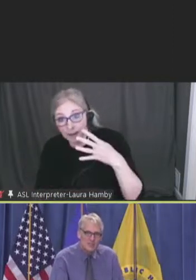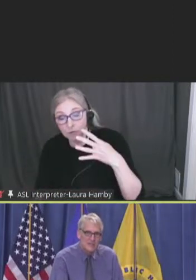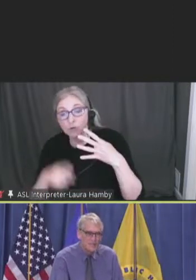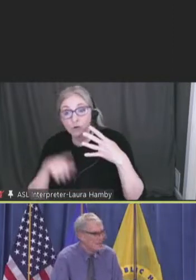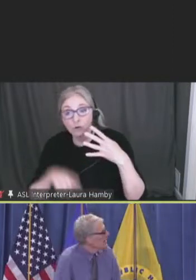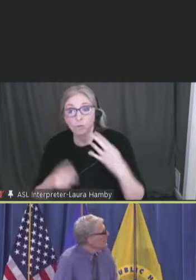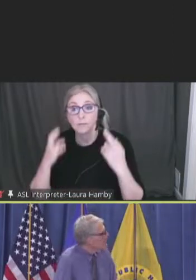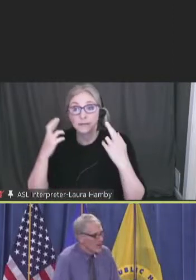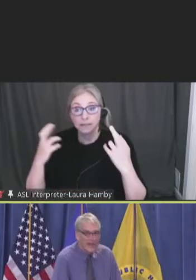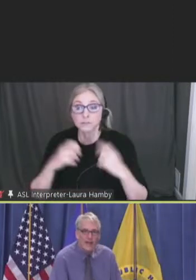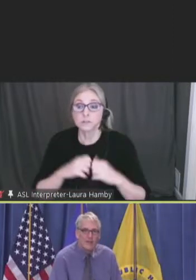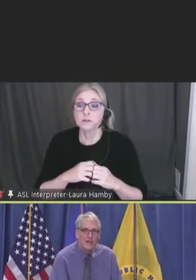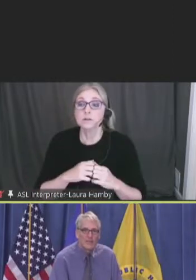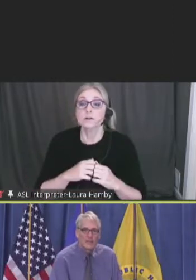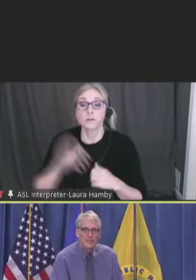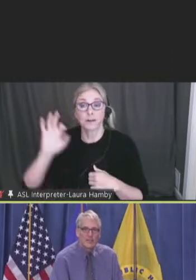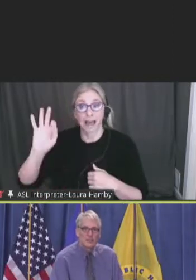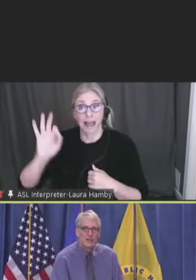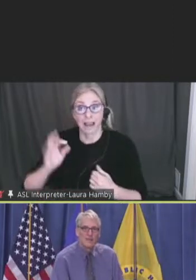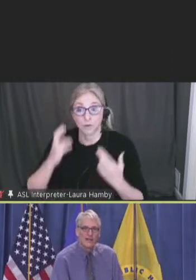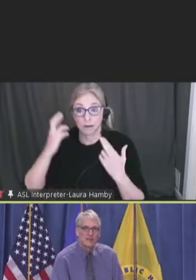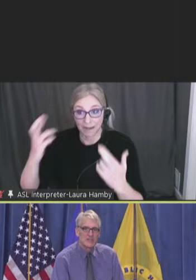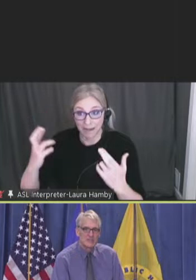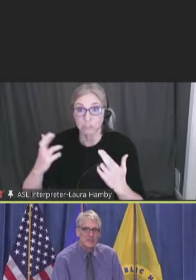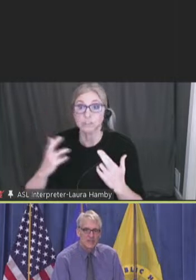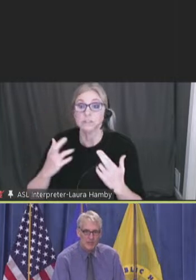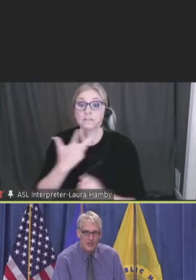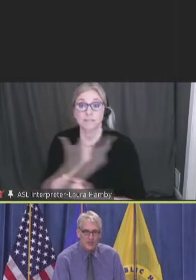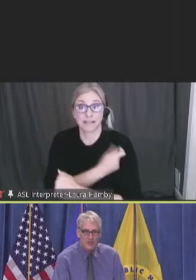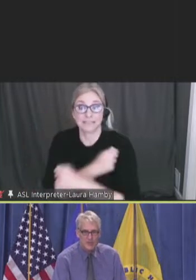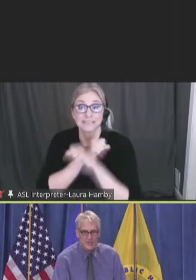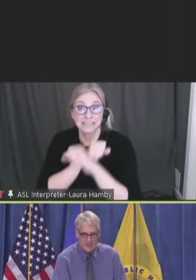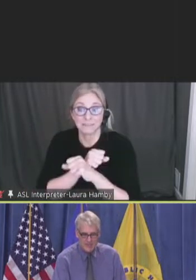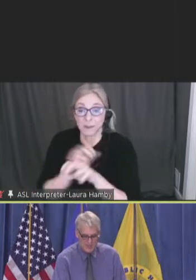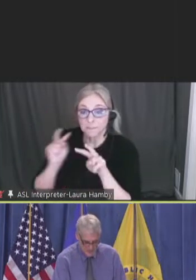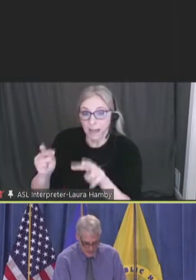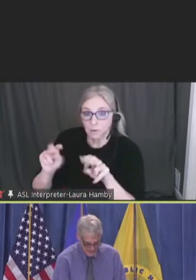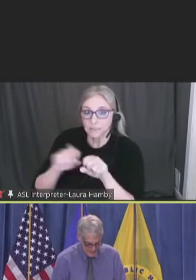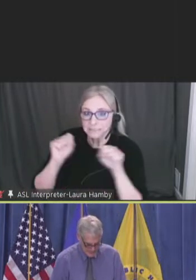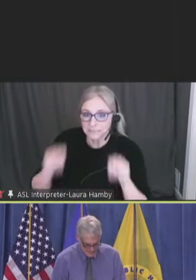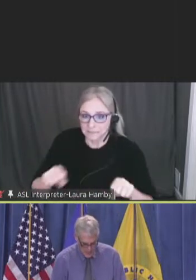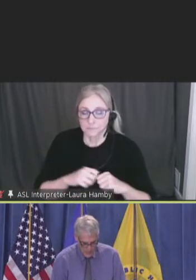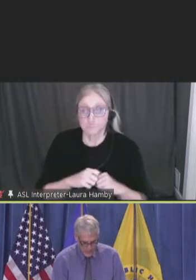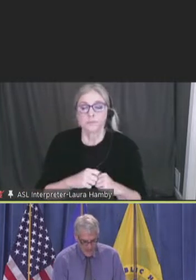There are nine recommendations around vaccine safety monitoring systems.